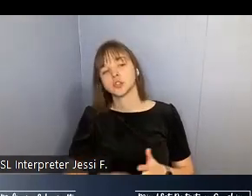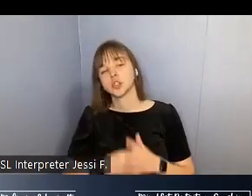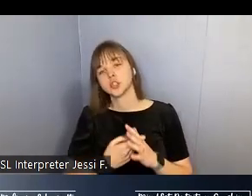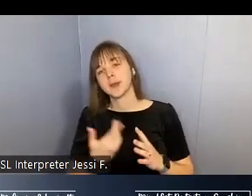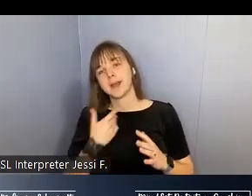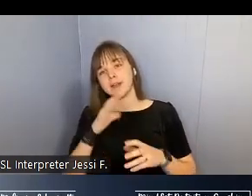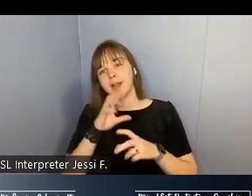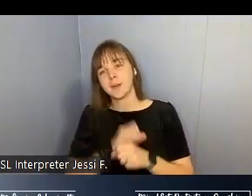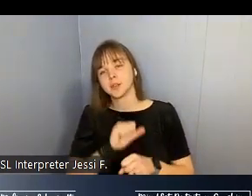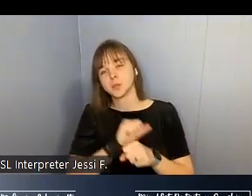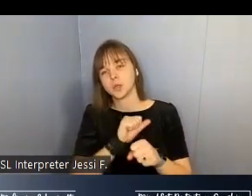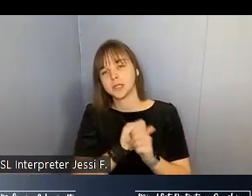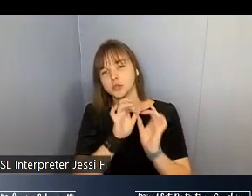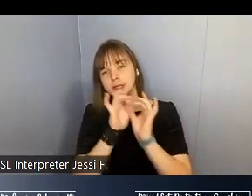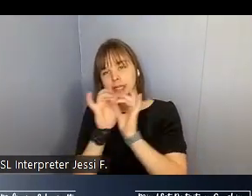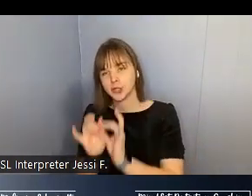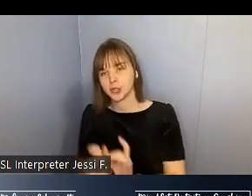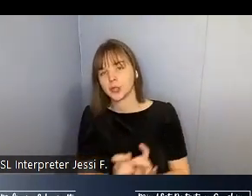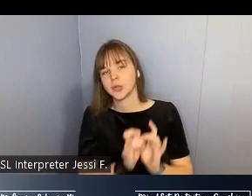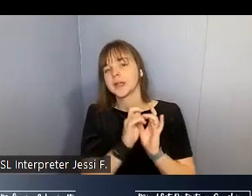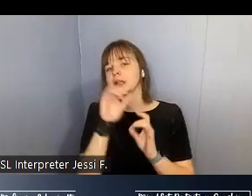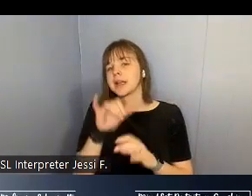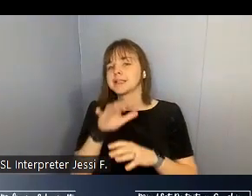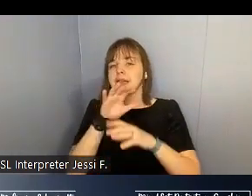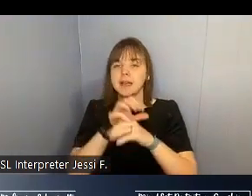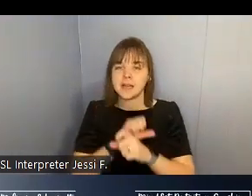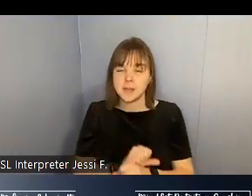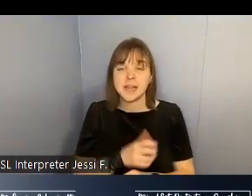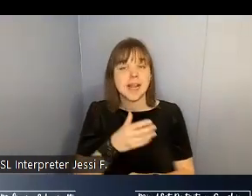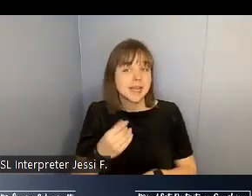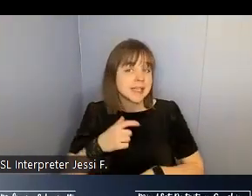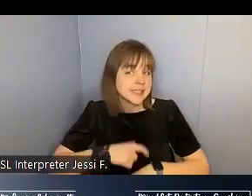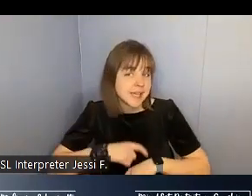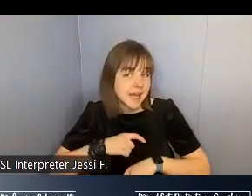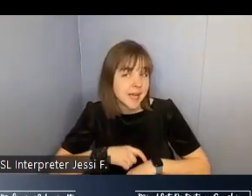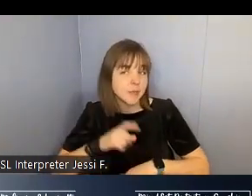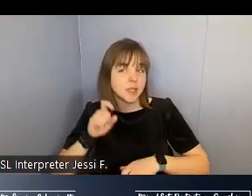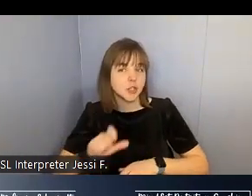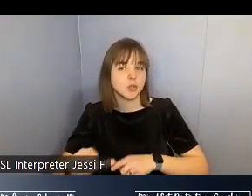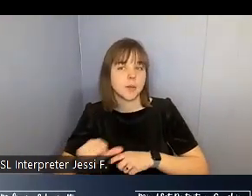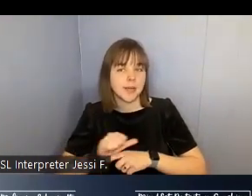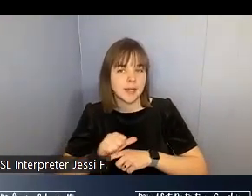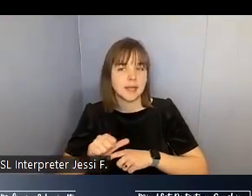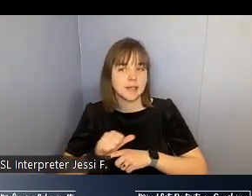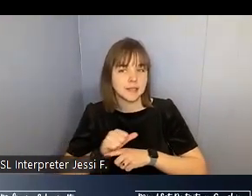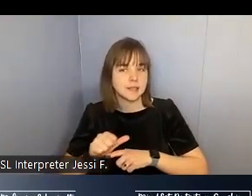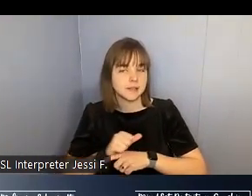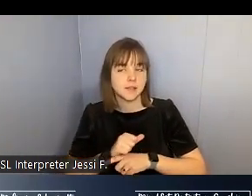It takes time to build these skills so that you're doing it without thinking about it. So whenever possible-- and it's not always